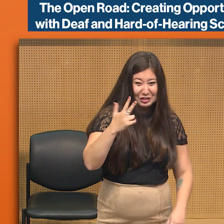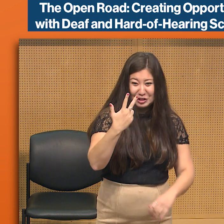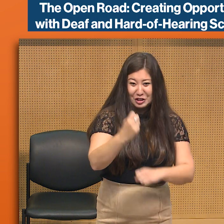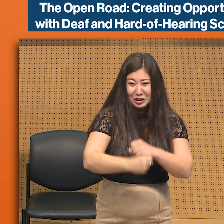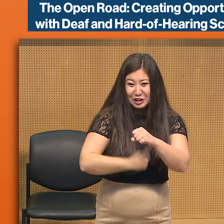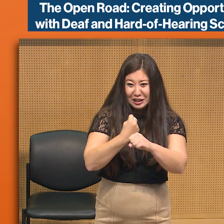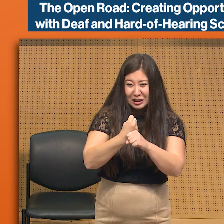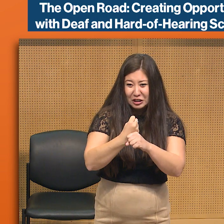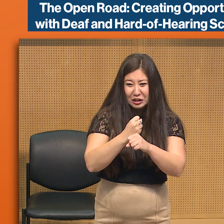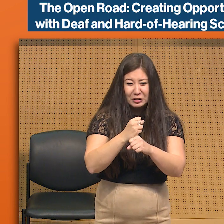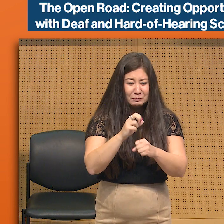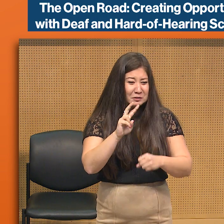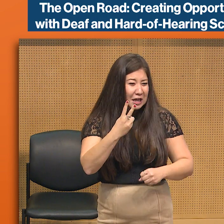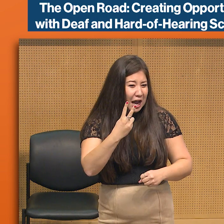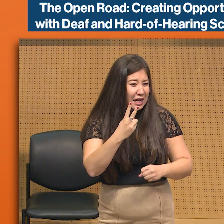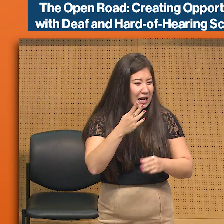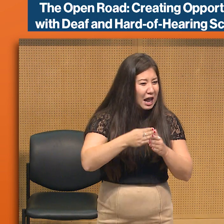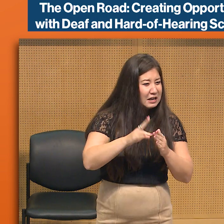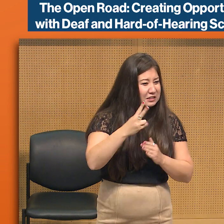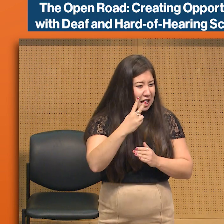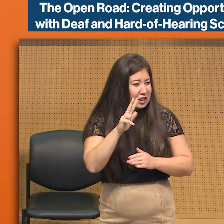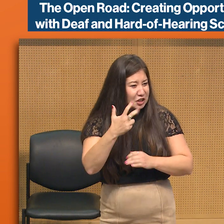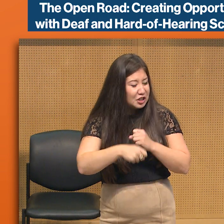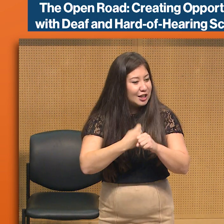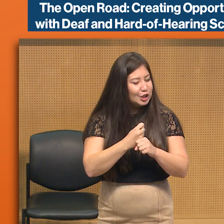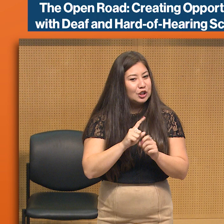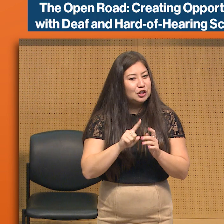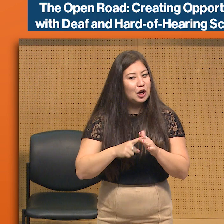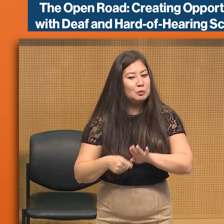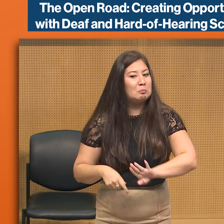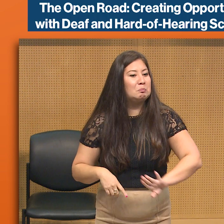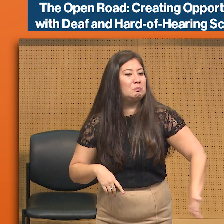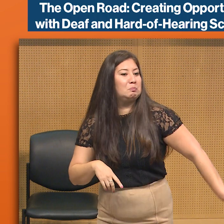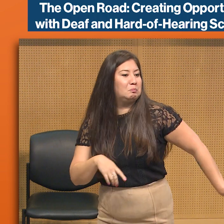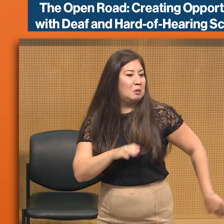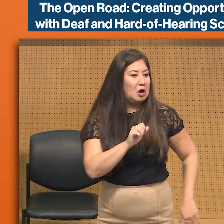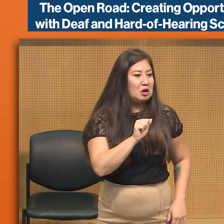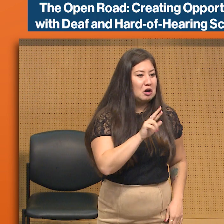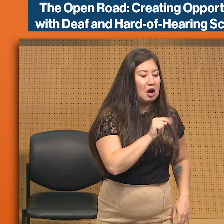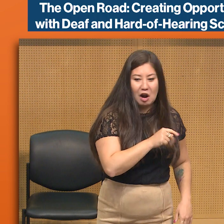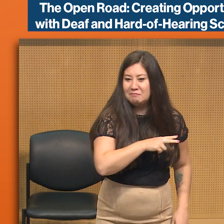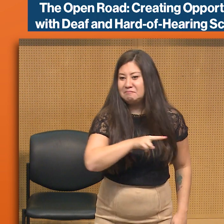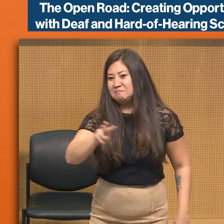between the two of them, and so, by the time I was second or third year,